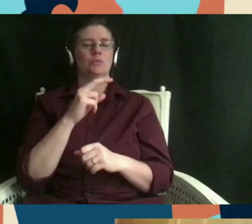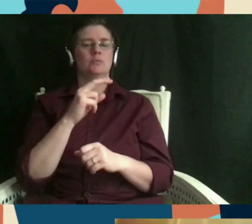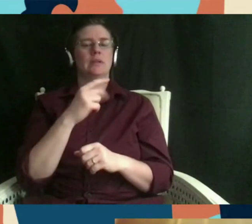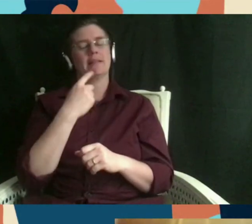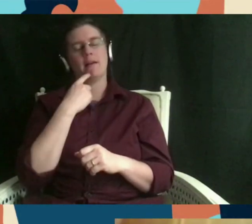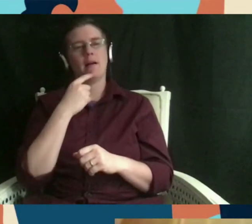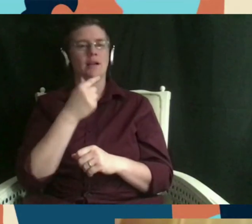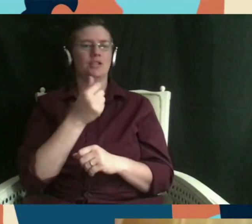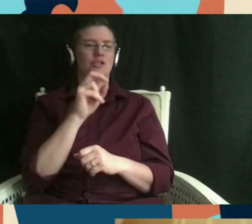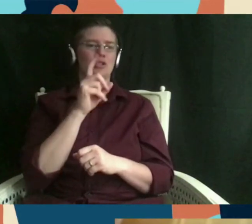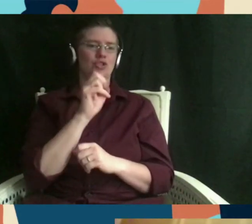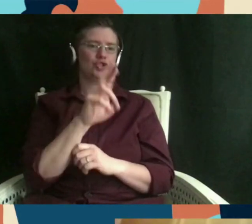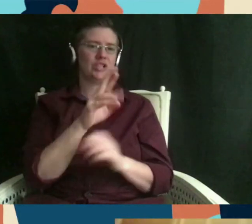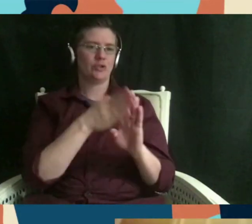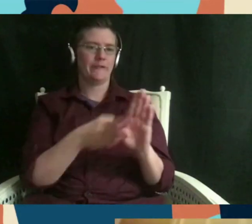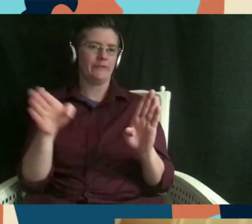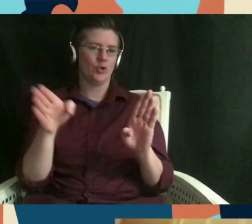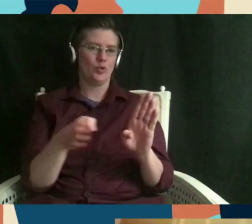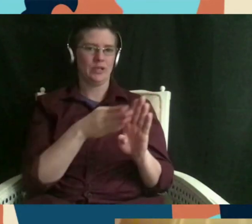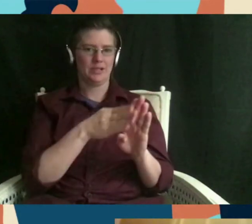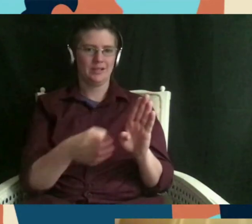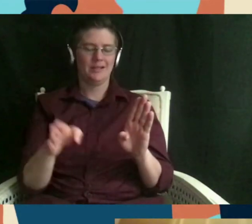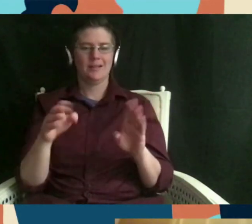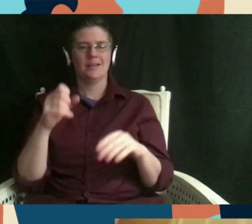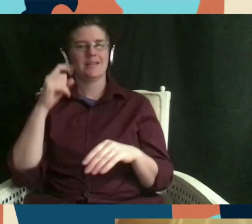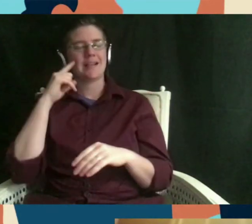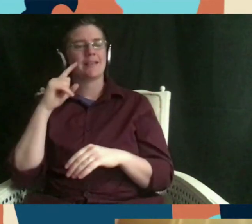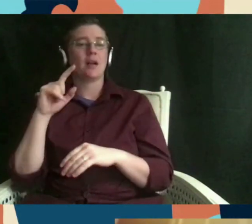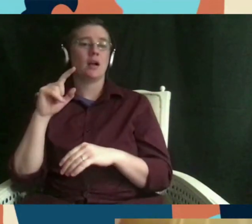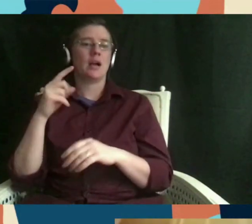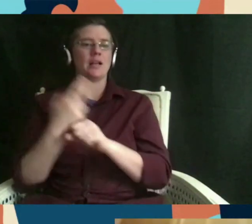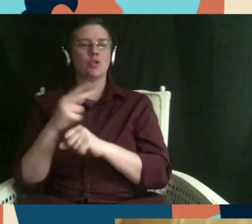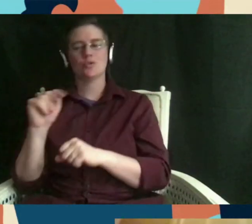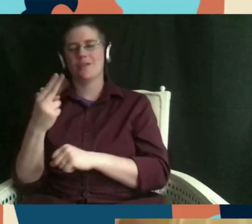really clinging to being cis because i had so much internalized transphobia to get through